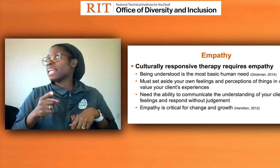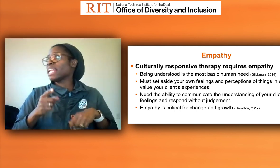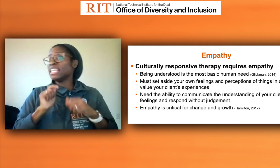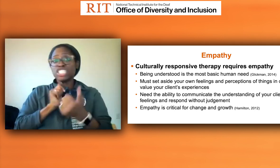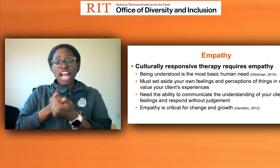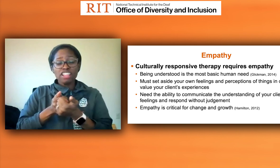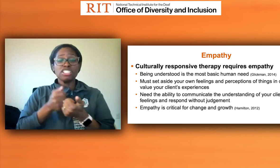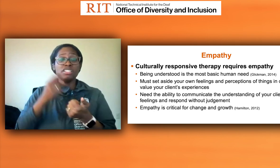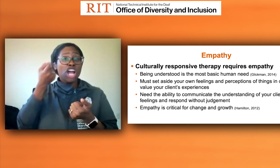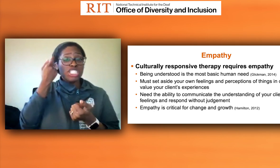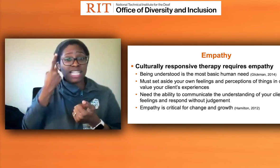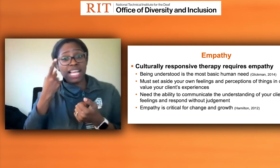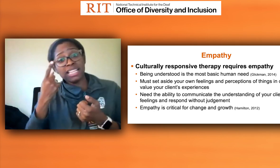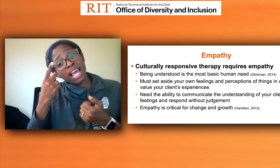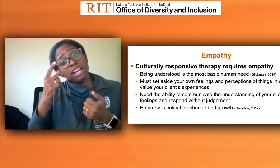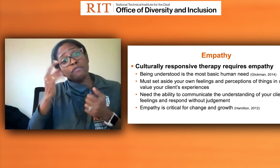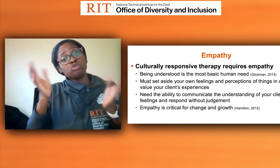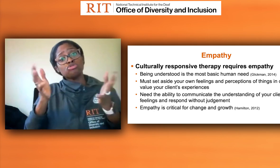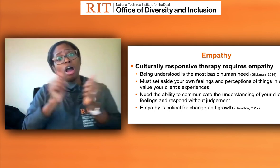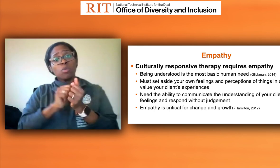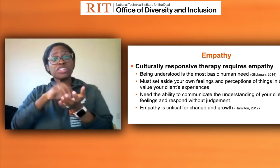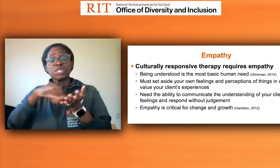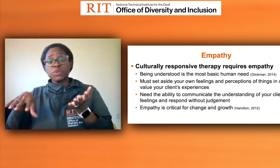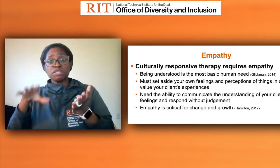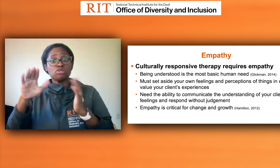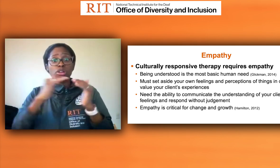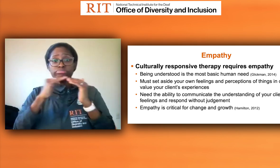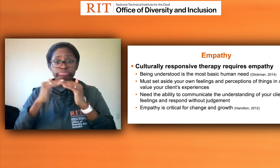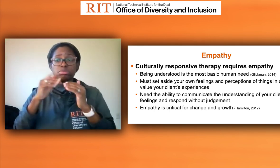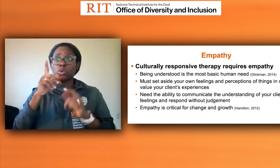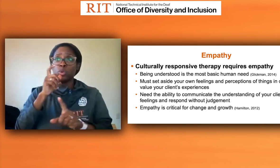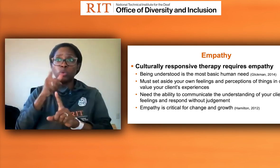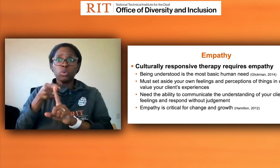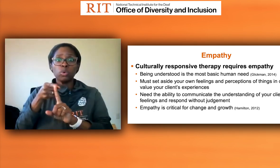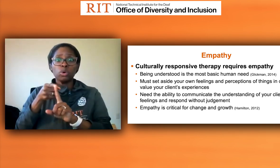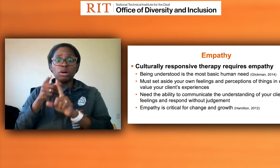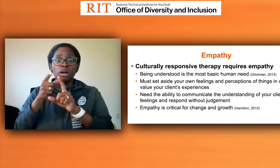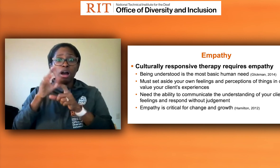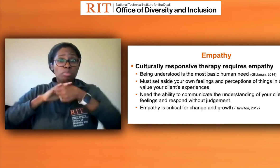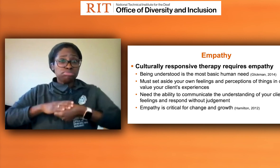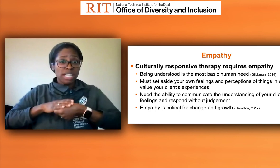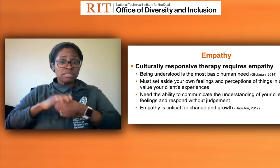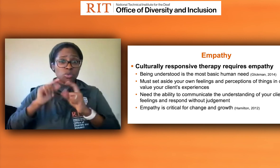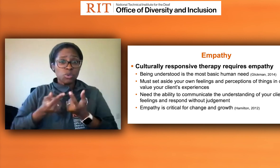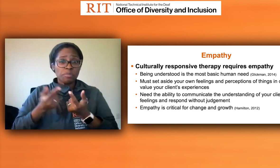Things can be triggering. It can be challenging to understand. Sometimes, speaking with different people